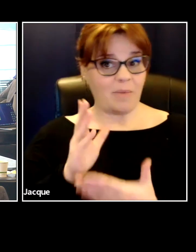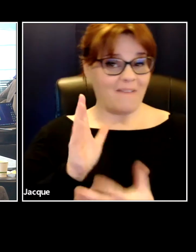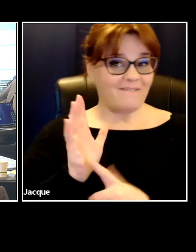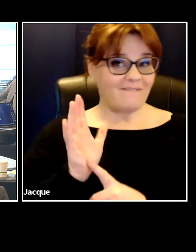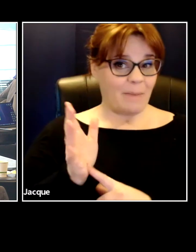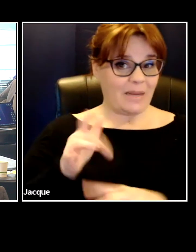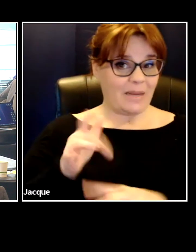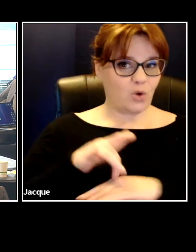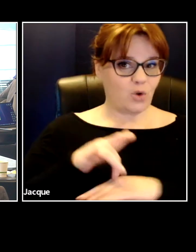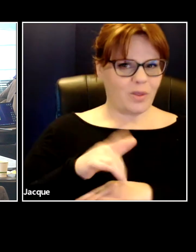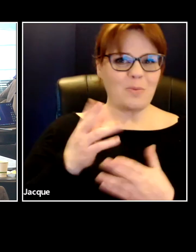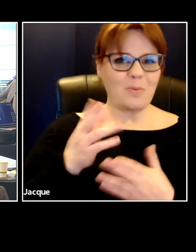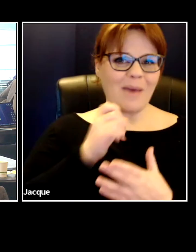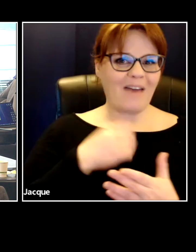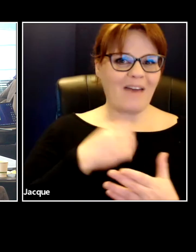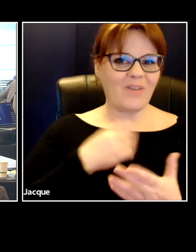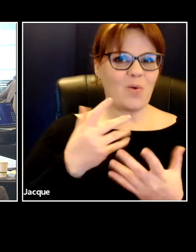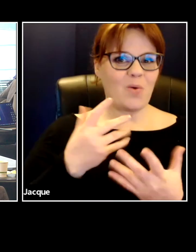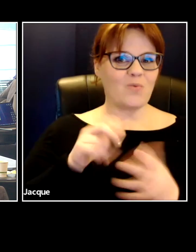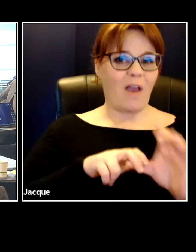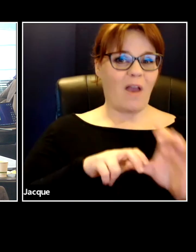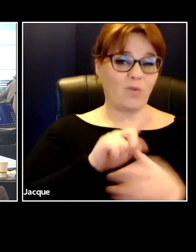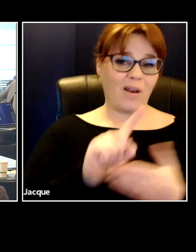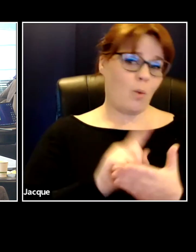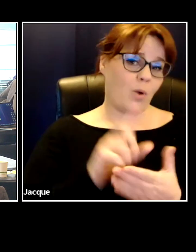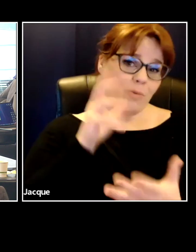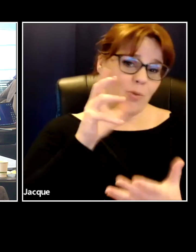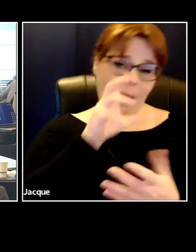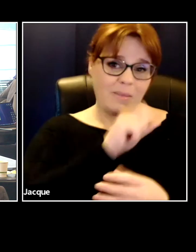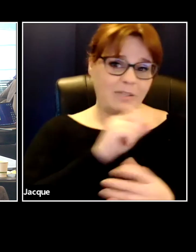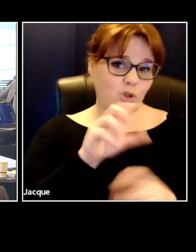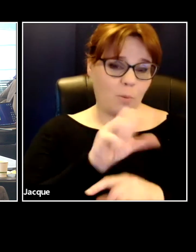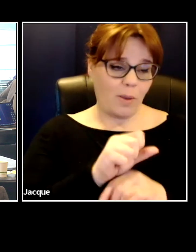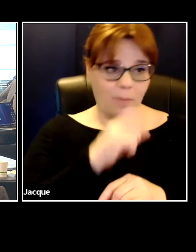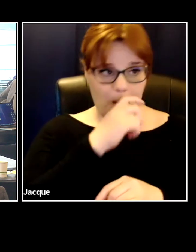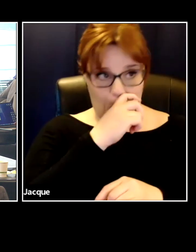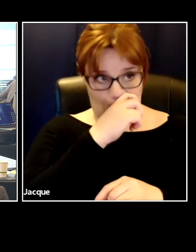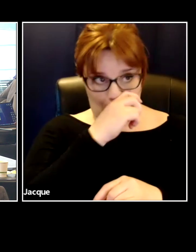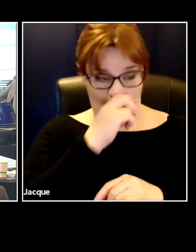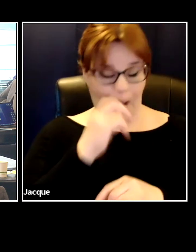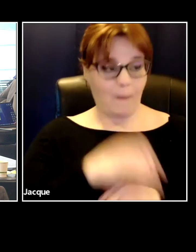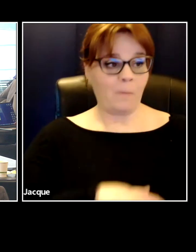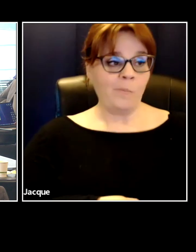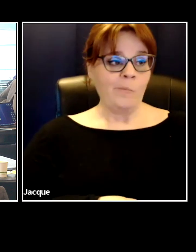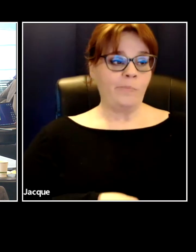not have a ride for an hour and you may totally miss your appointment. So, that's something for